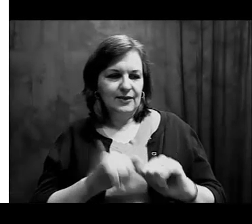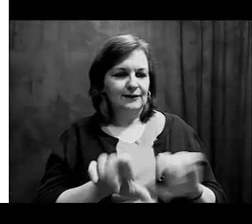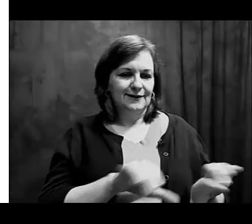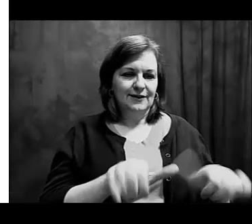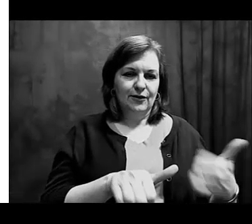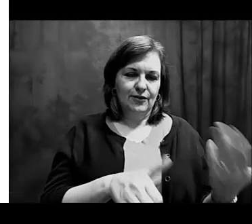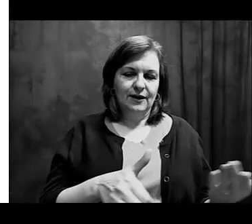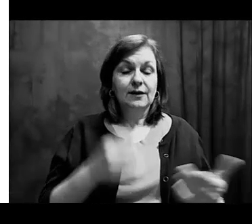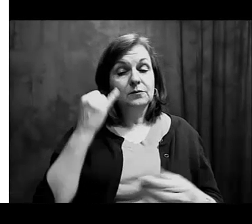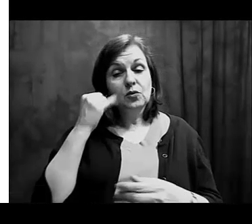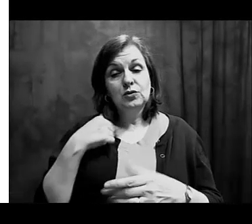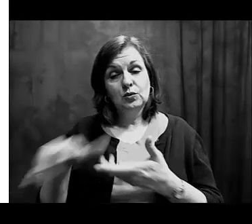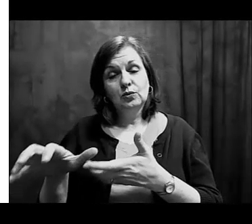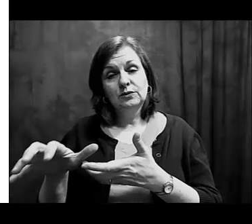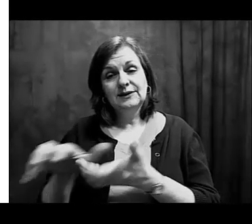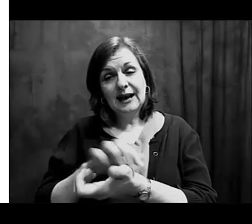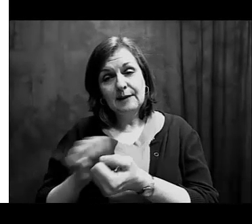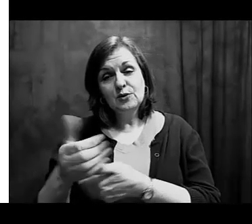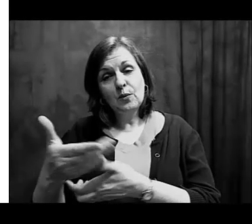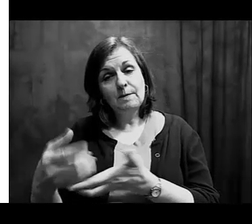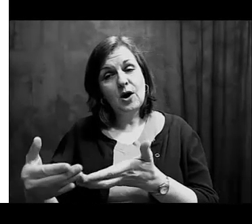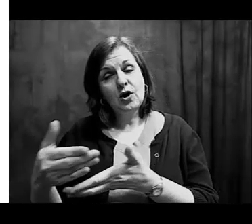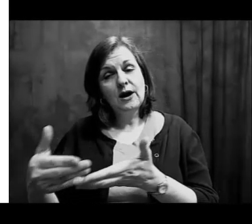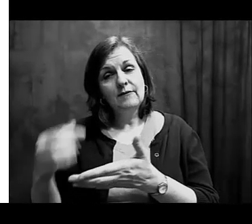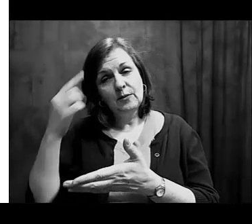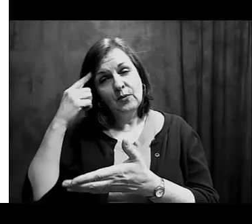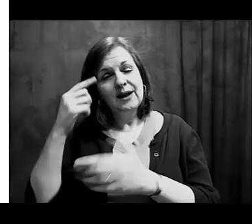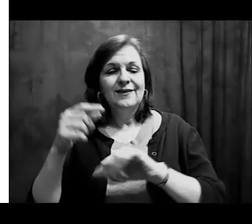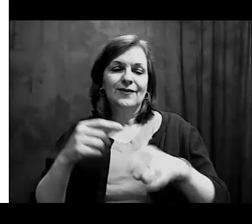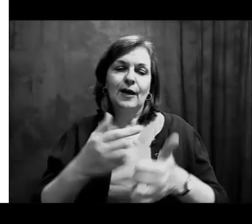that the injured site might have been responsible for